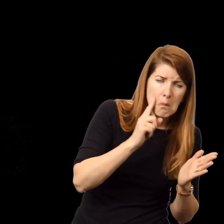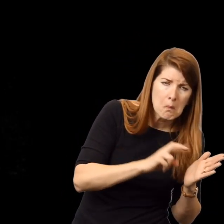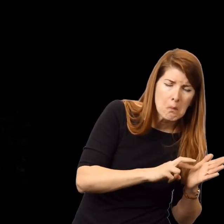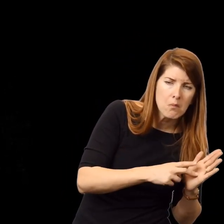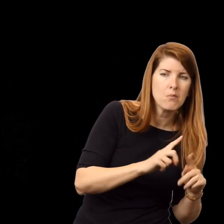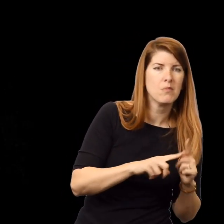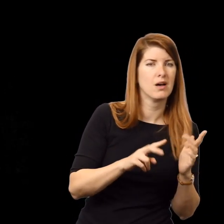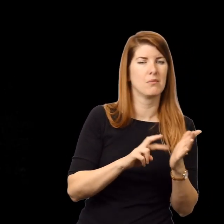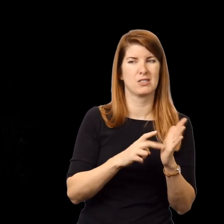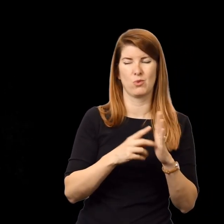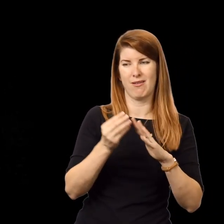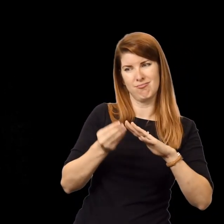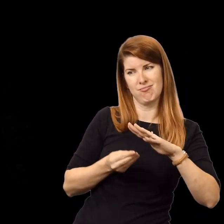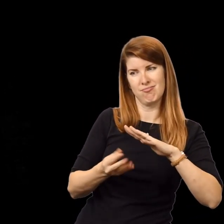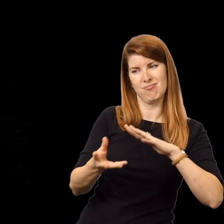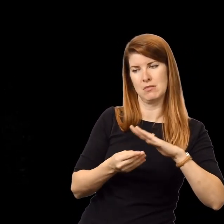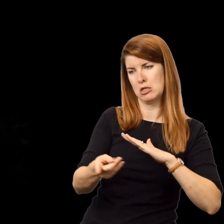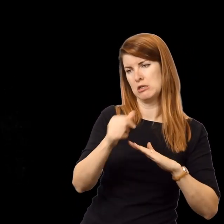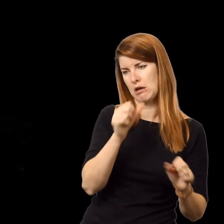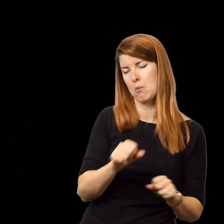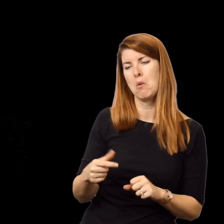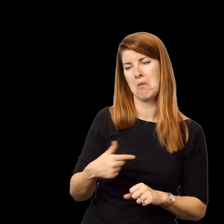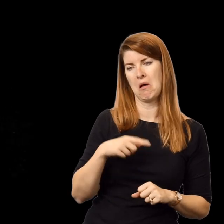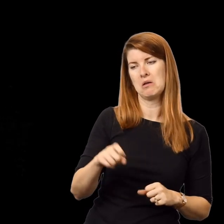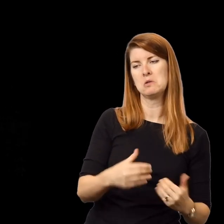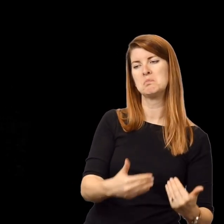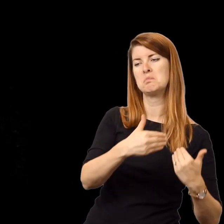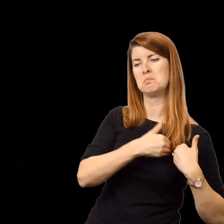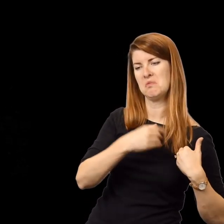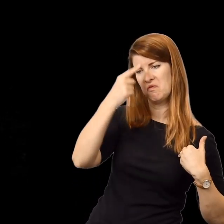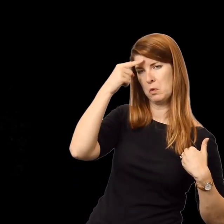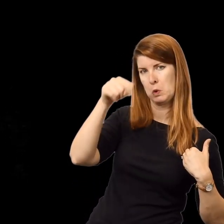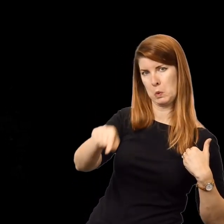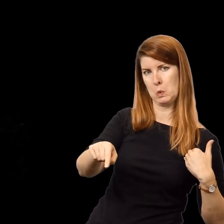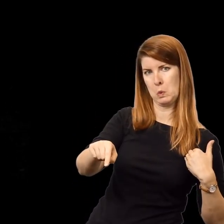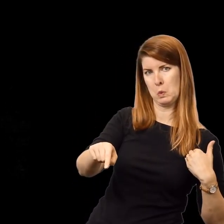that says you're not capable, and I need to do this for you.